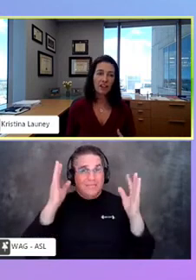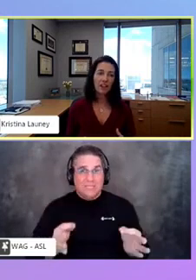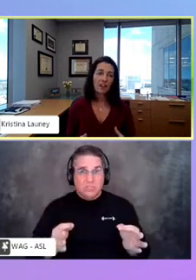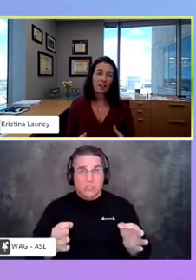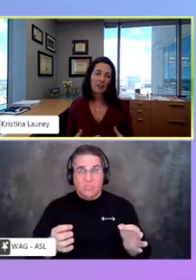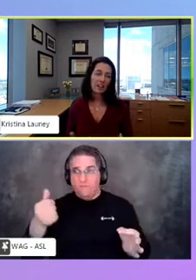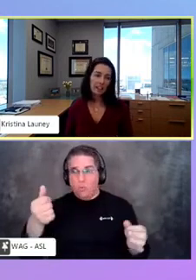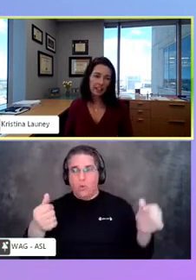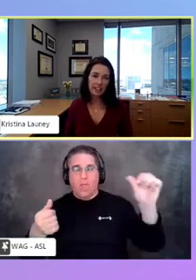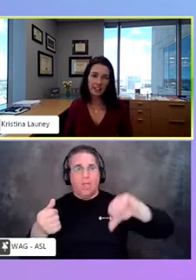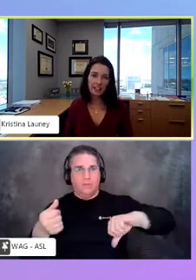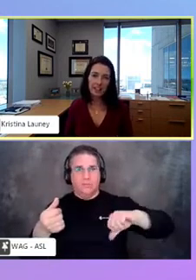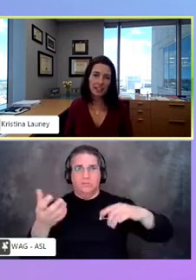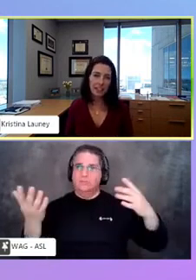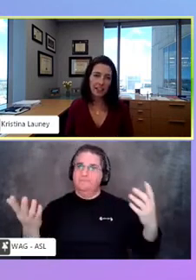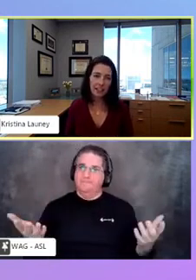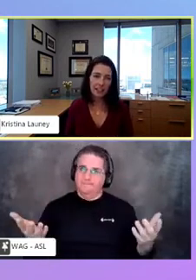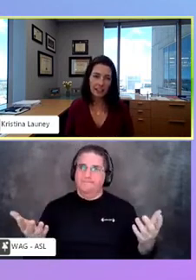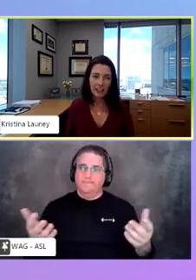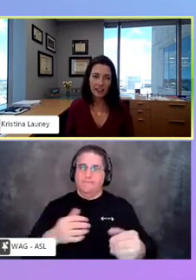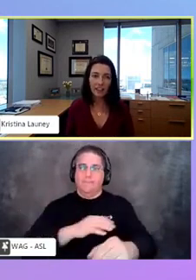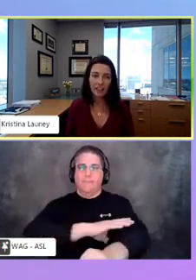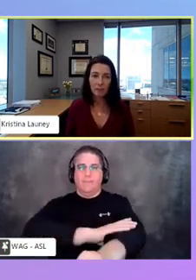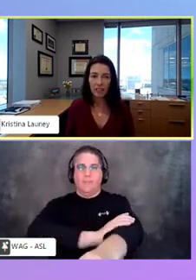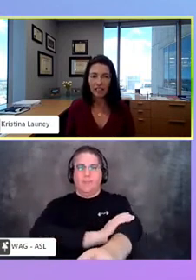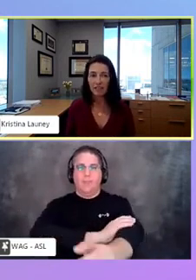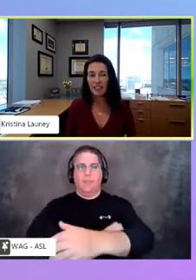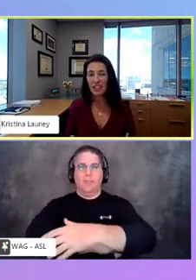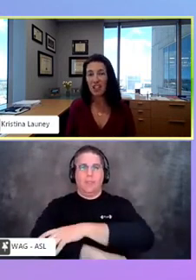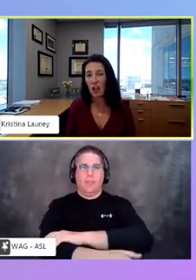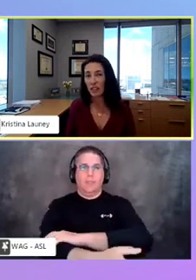gotten a lot of decisions on this